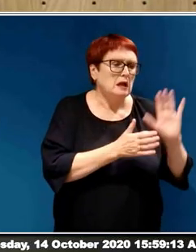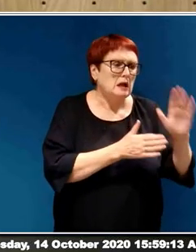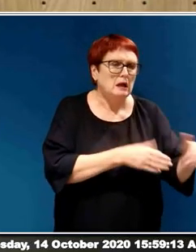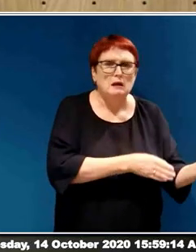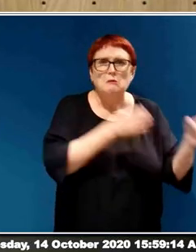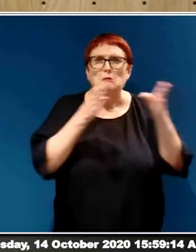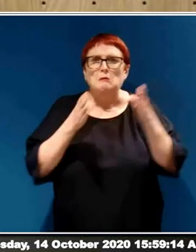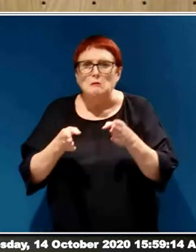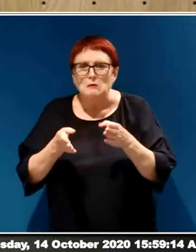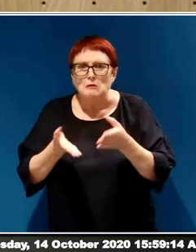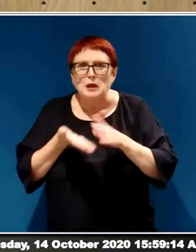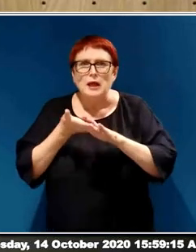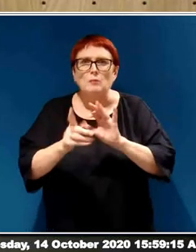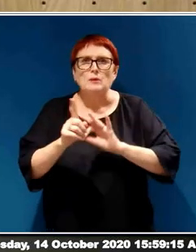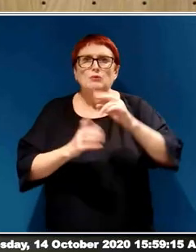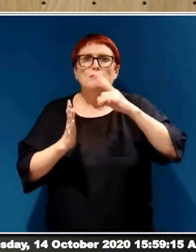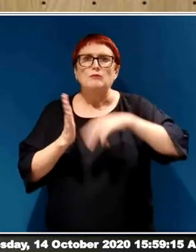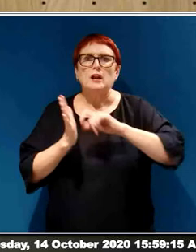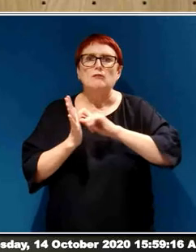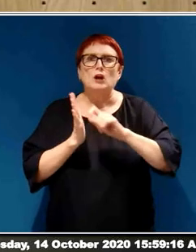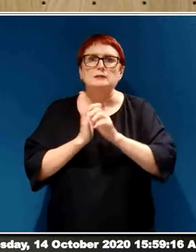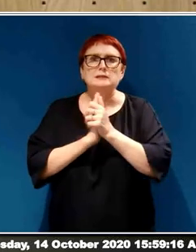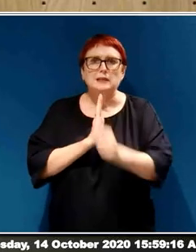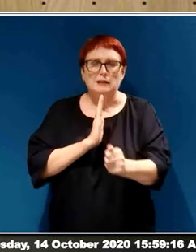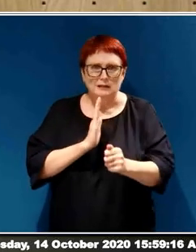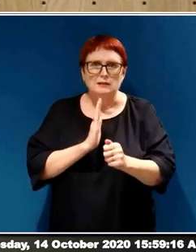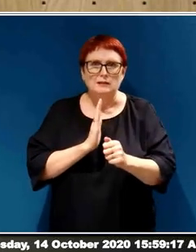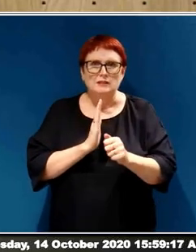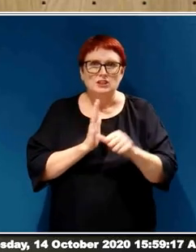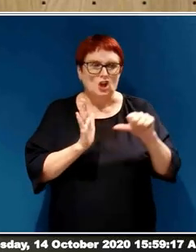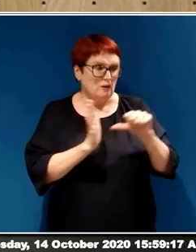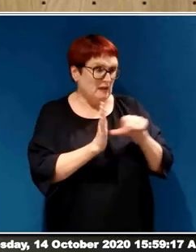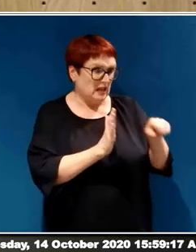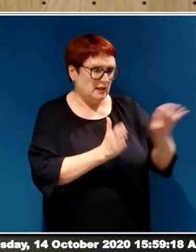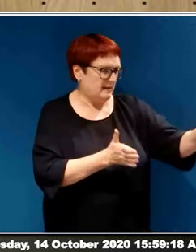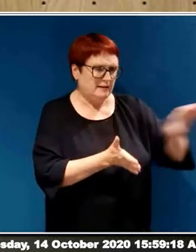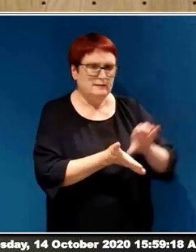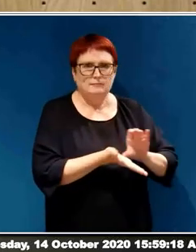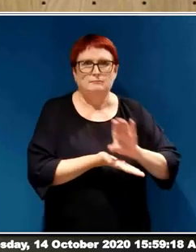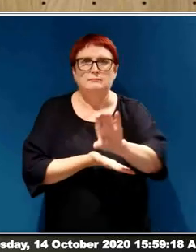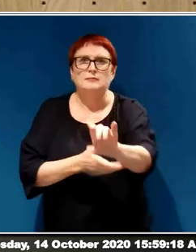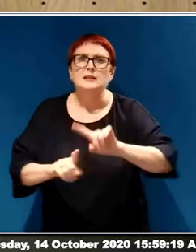funding is redirected to an area that requires support.